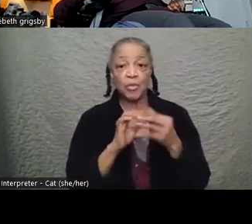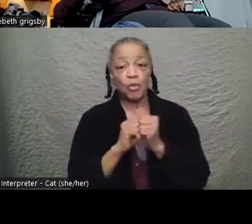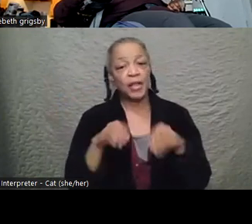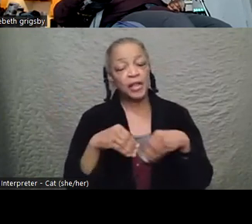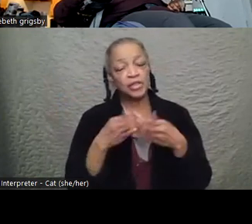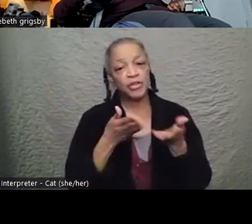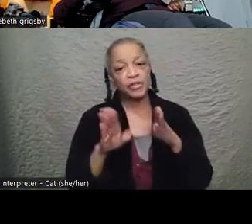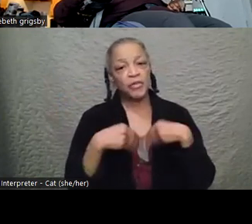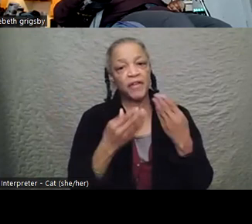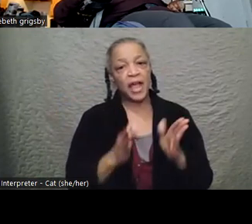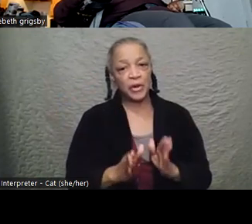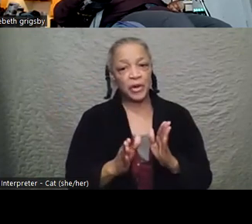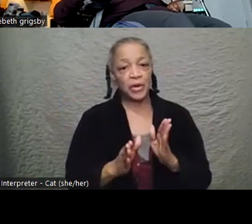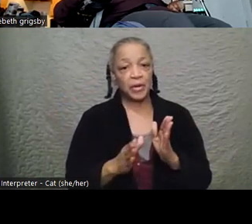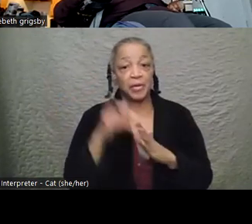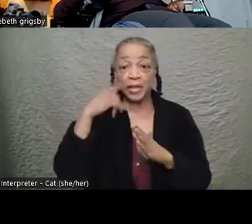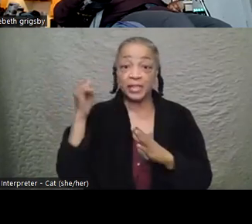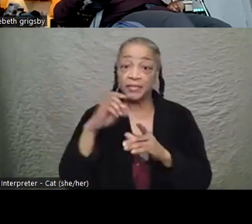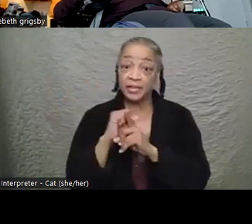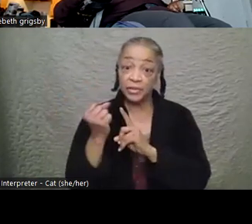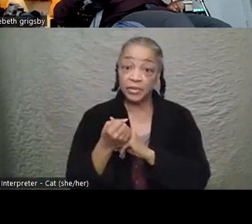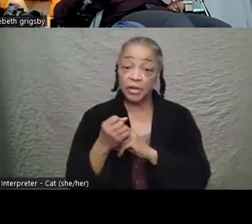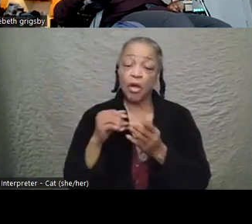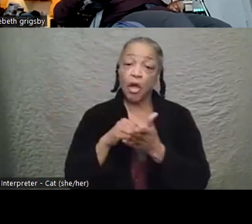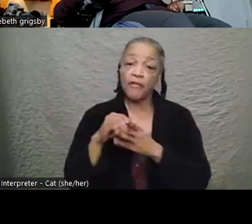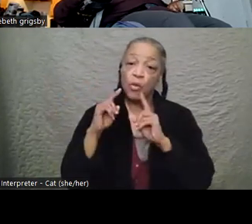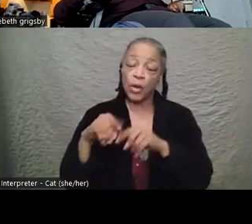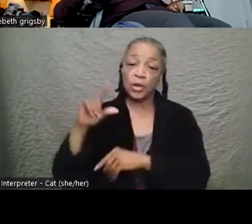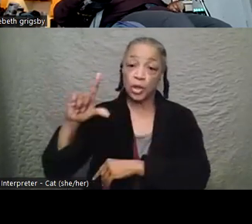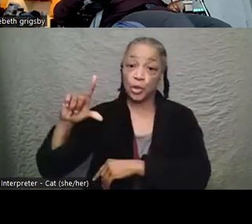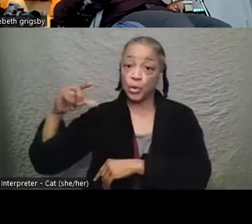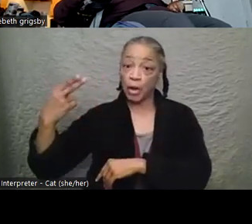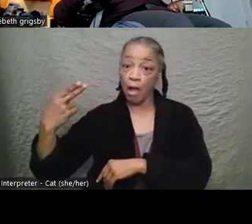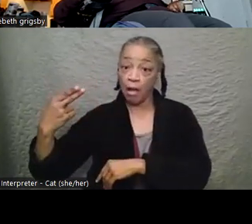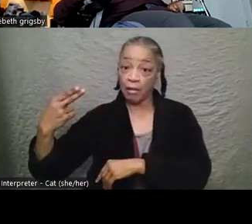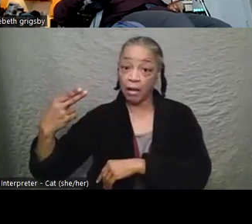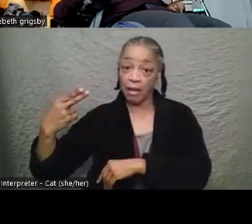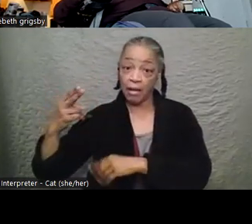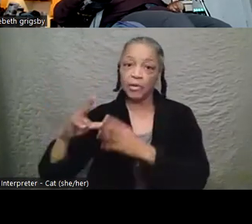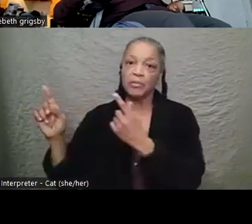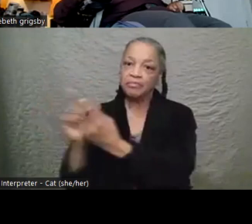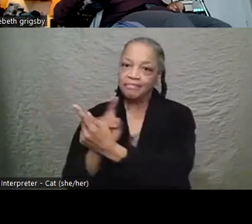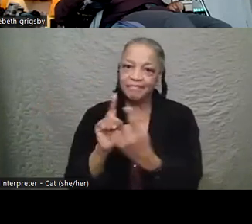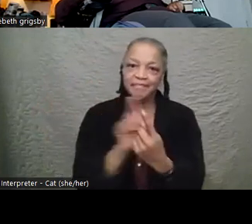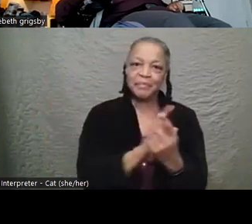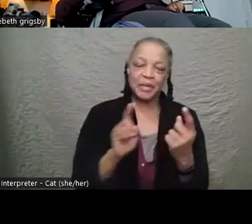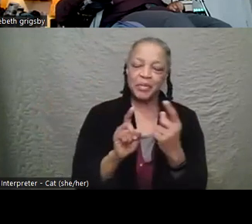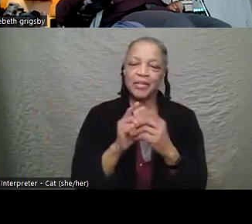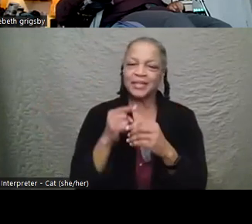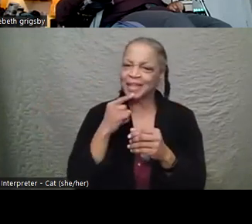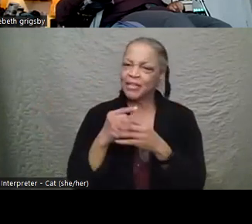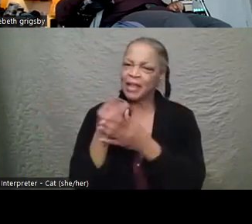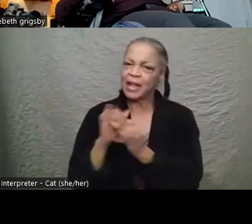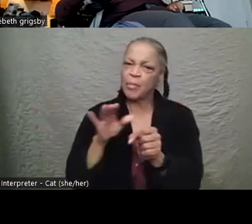Because of that, we went out to Laguna Honda to meet people have to live with services